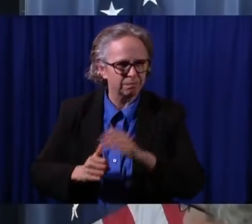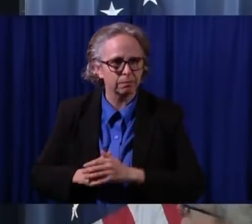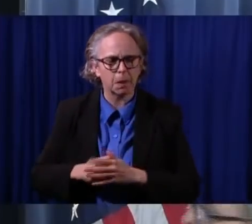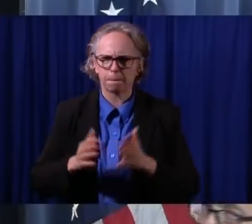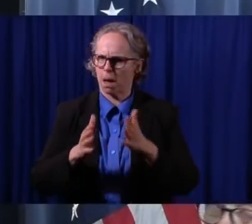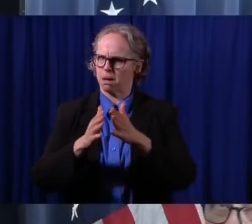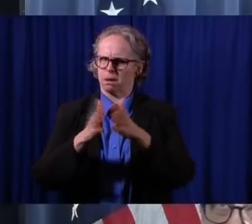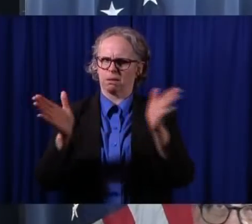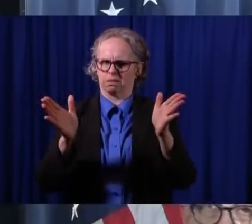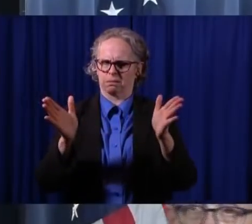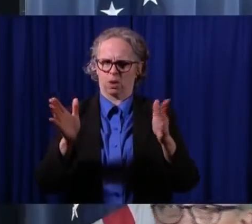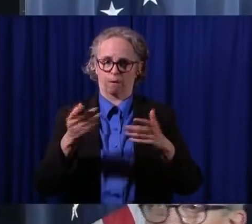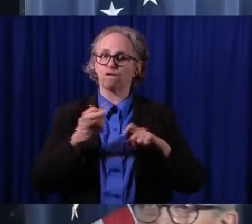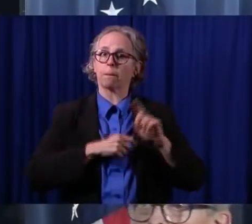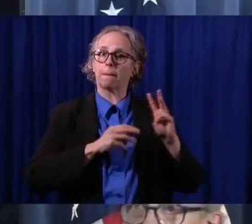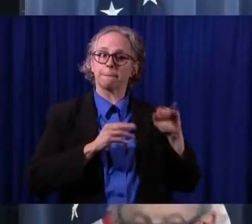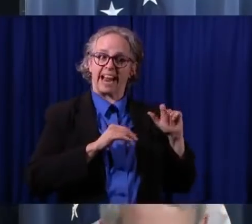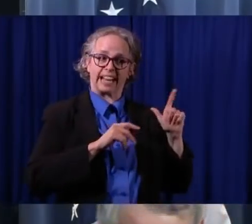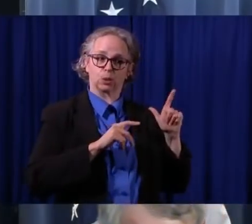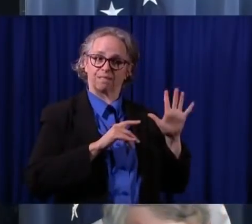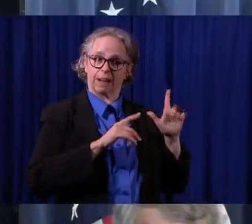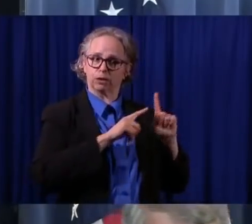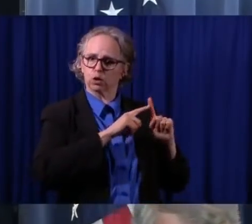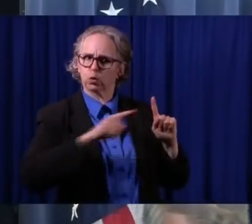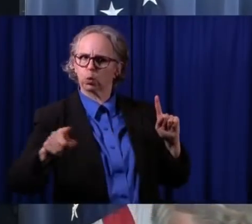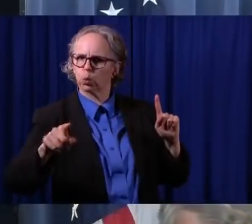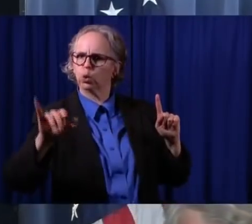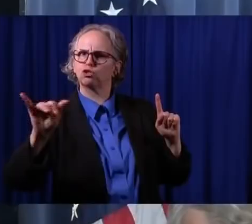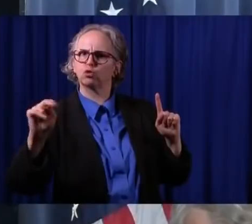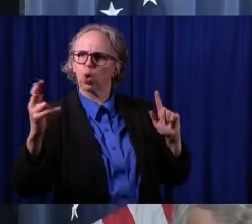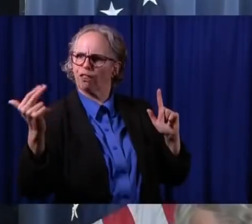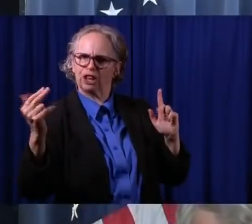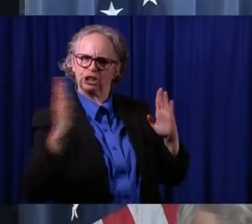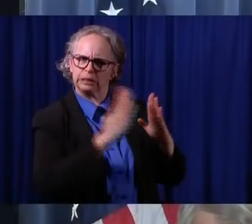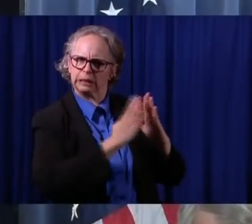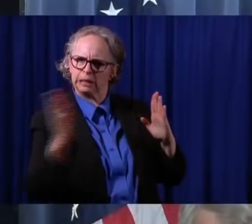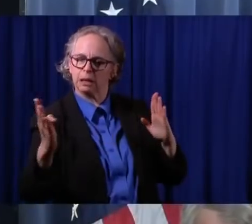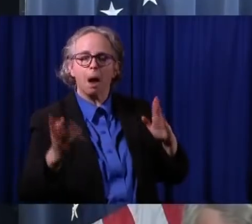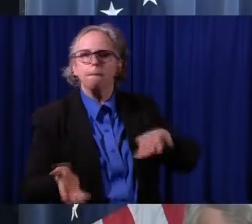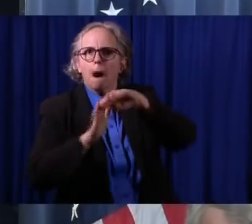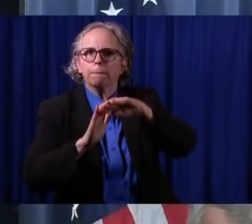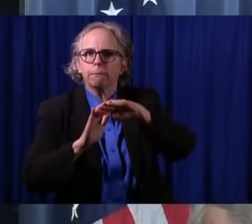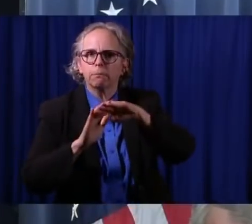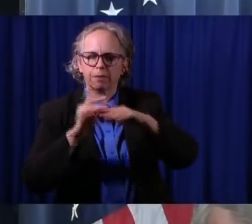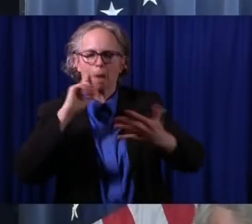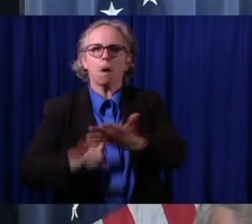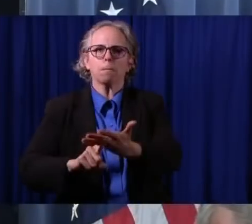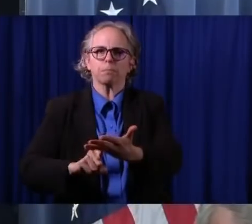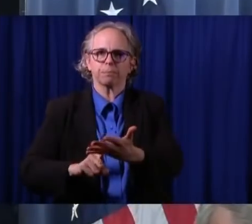DAYS. YOU CAN SEE A RATHER DRAMATIC